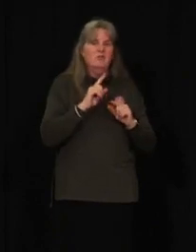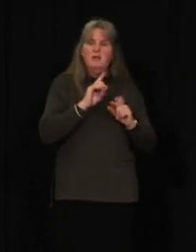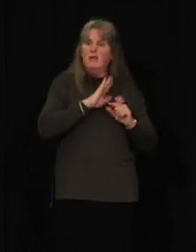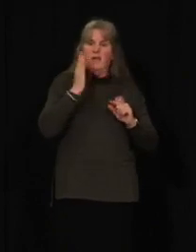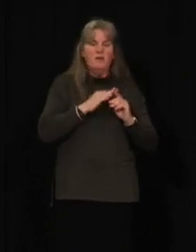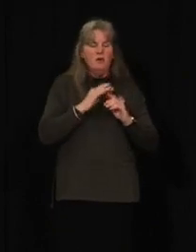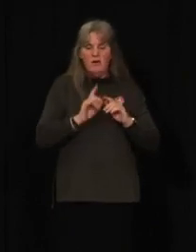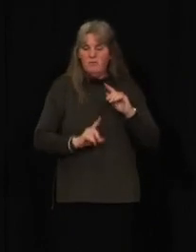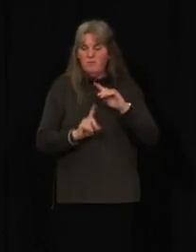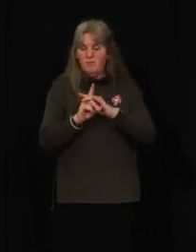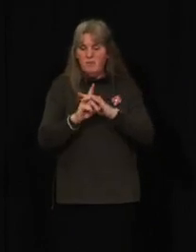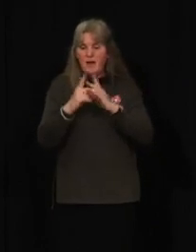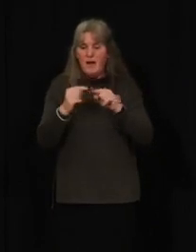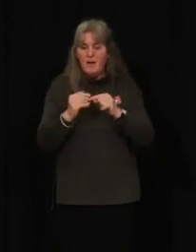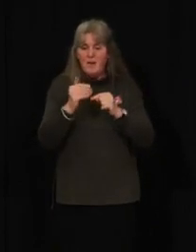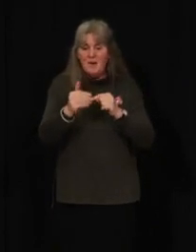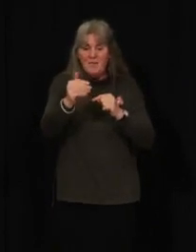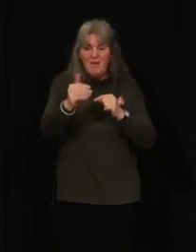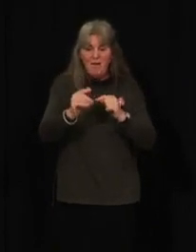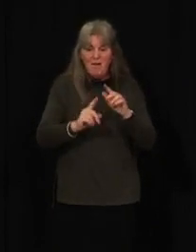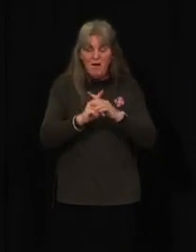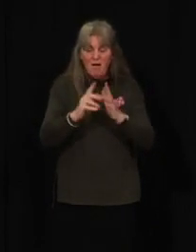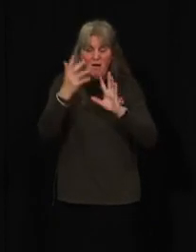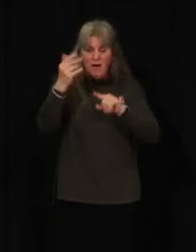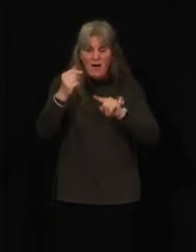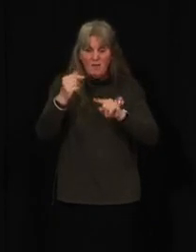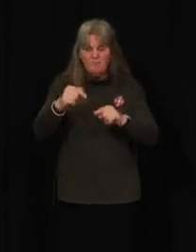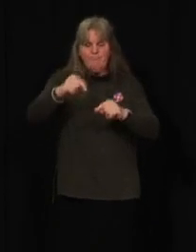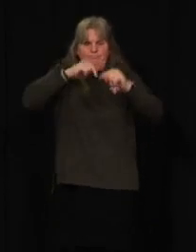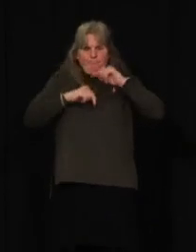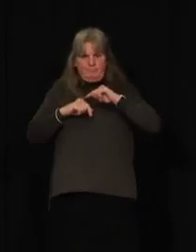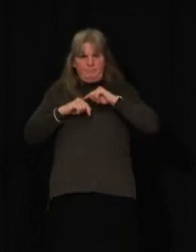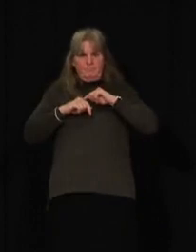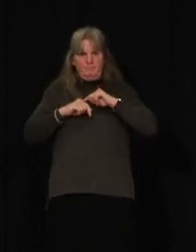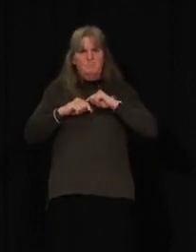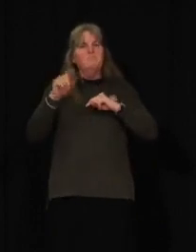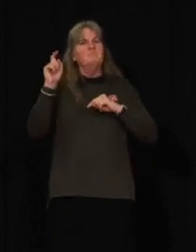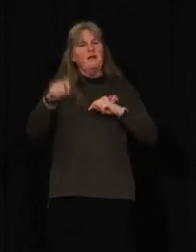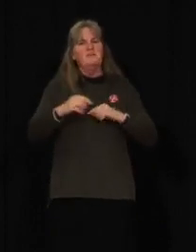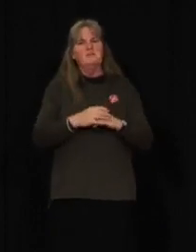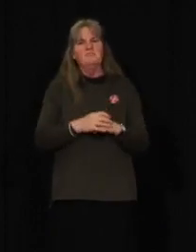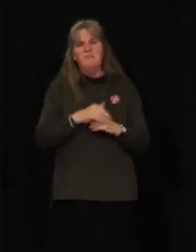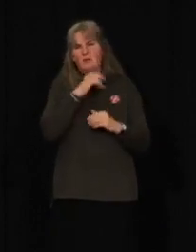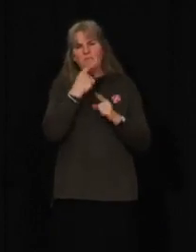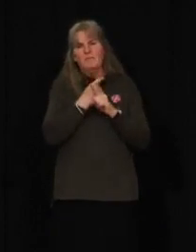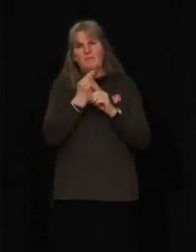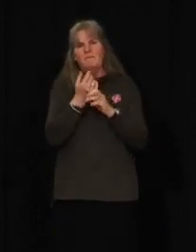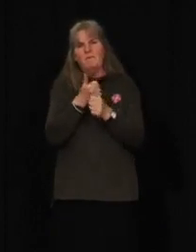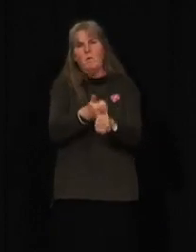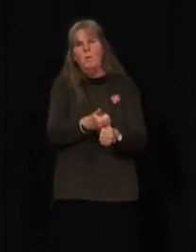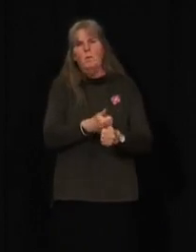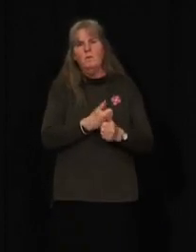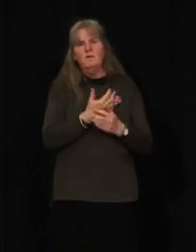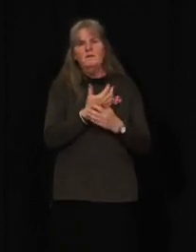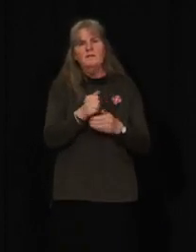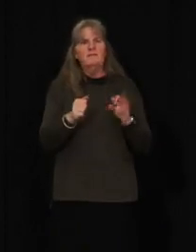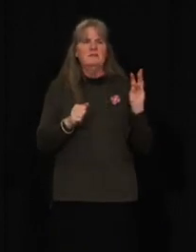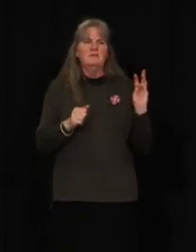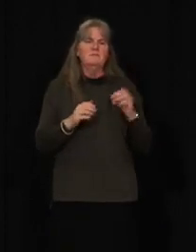potential to go back if we don't do it right. Thank you.